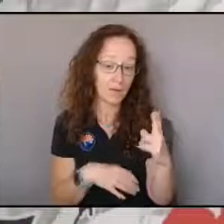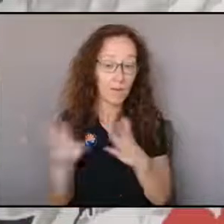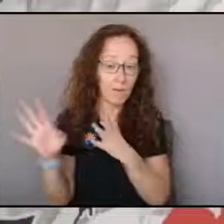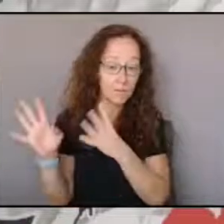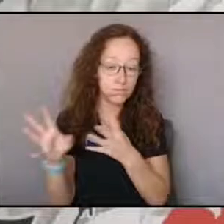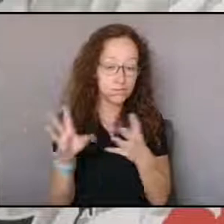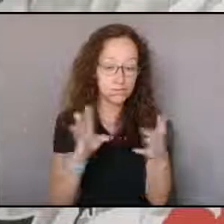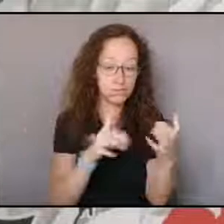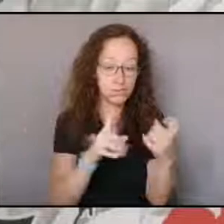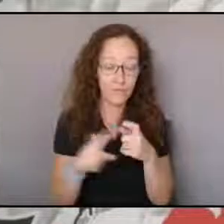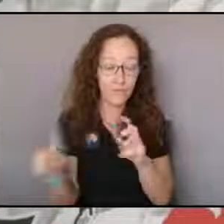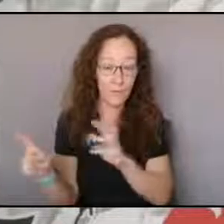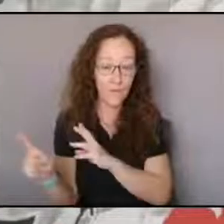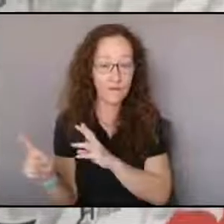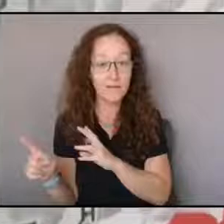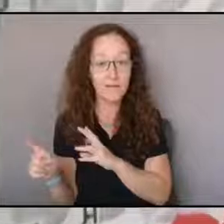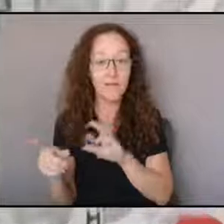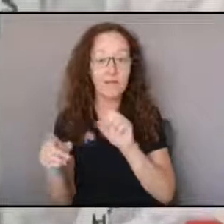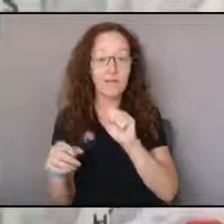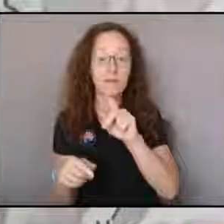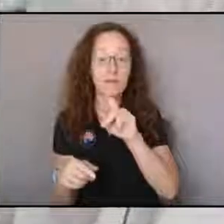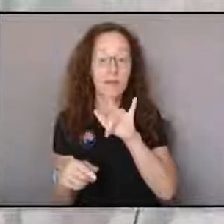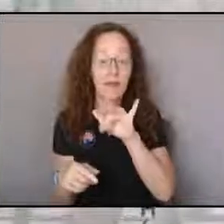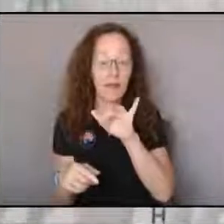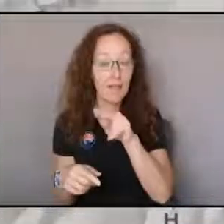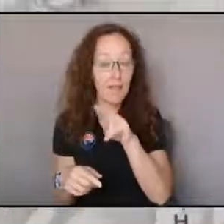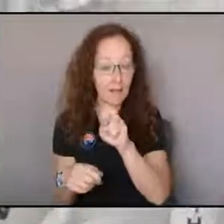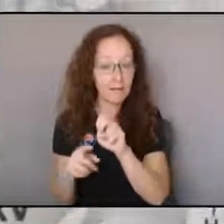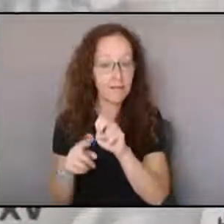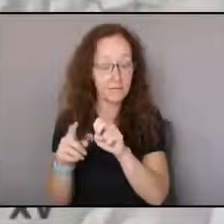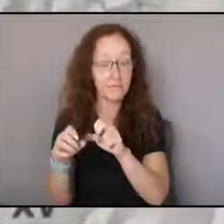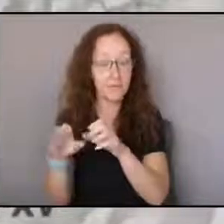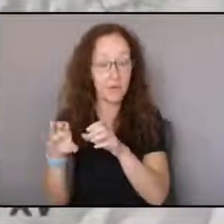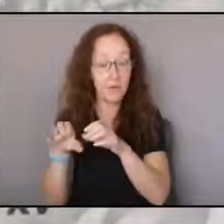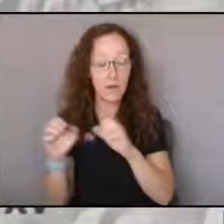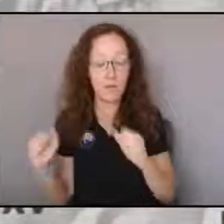AND UP ON THE SKYLINE IT CAME ACROSS SKYLINE RIGHT HERE